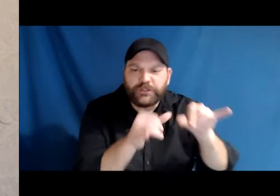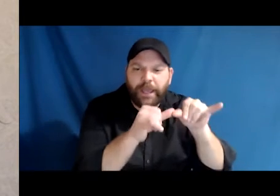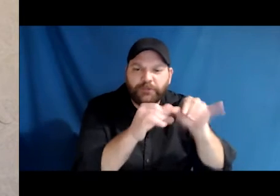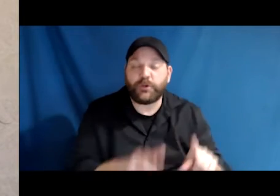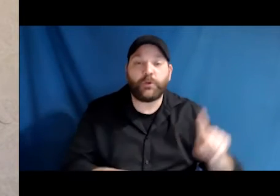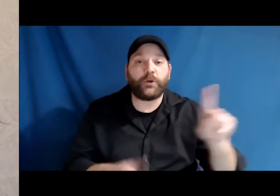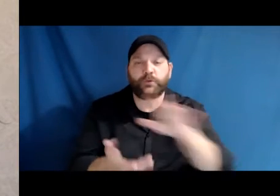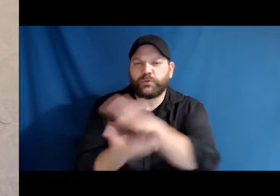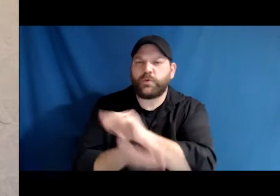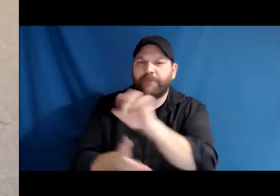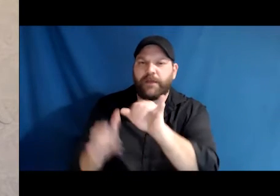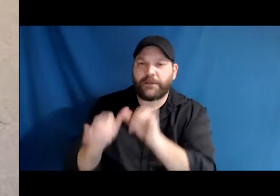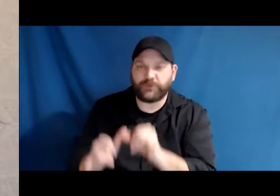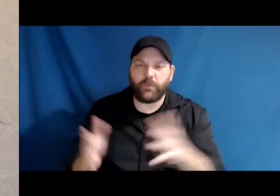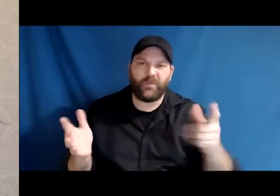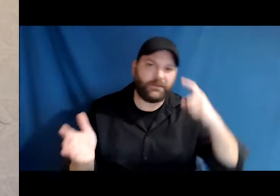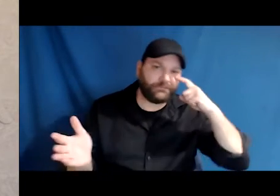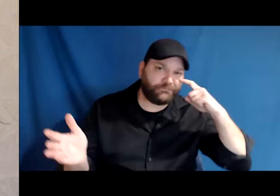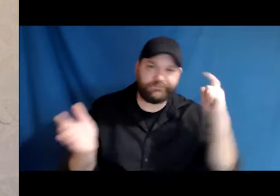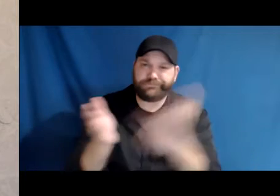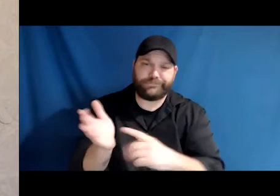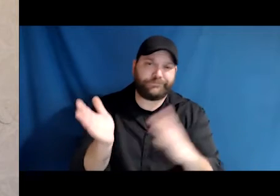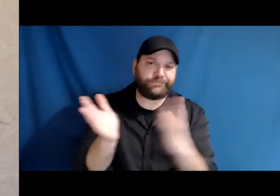is being recognized today for 50 years of service.